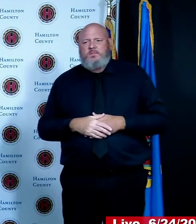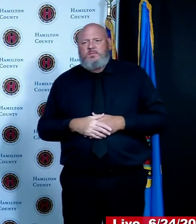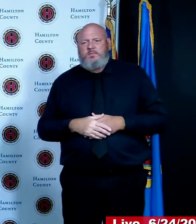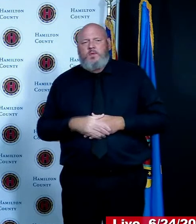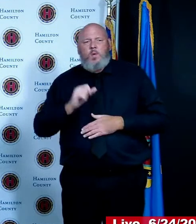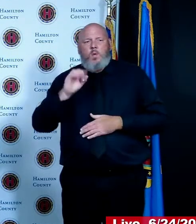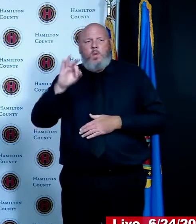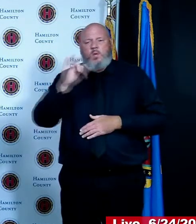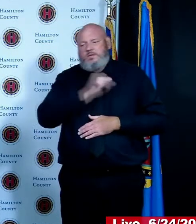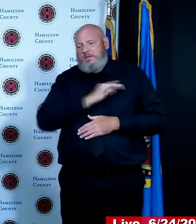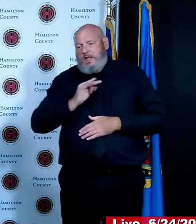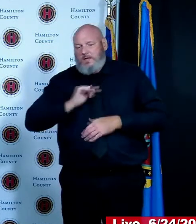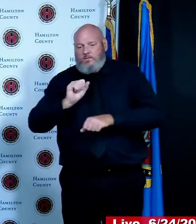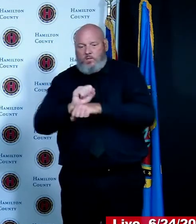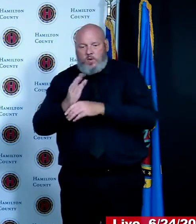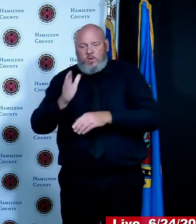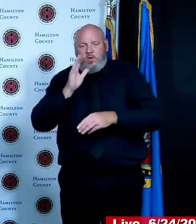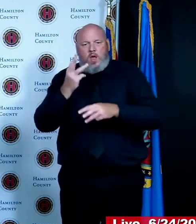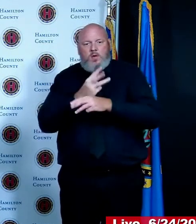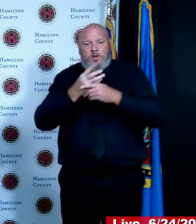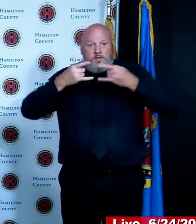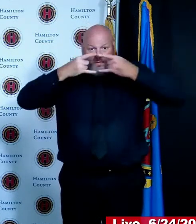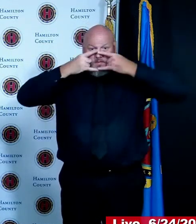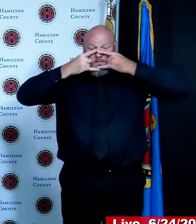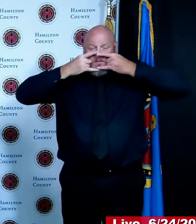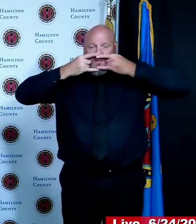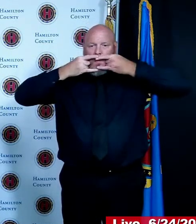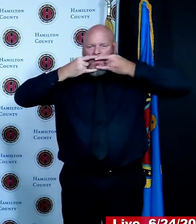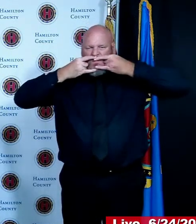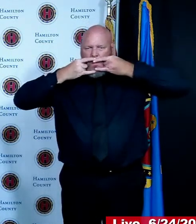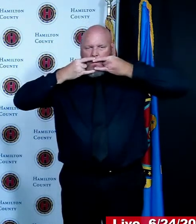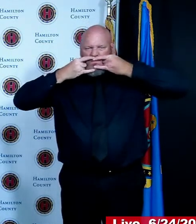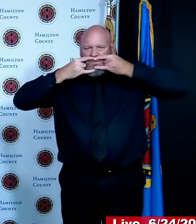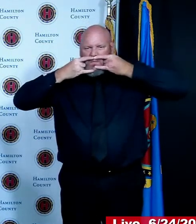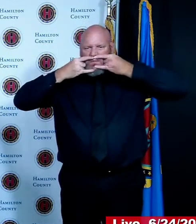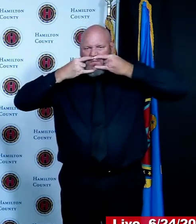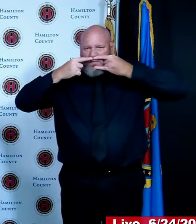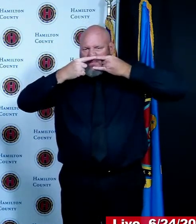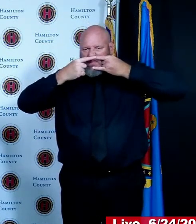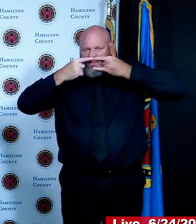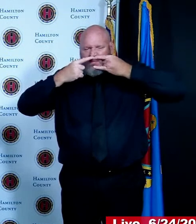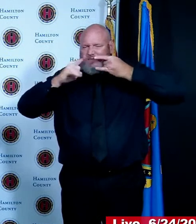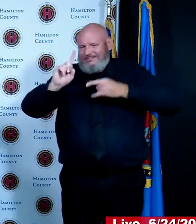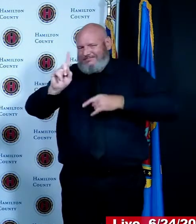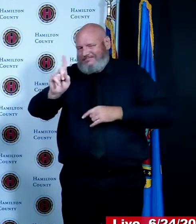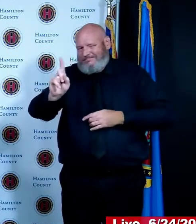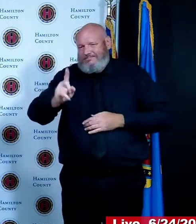help slow the spread of Covid-19 so to back to your original question if you